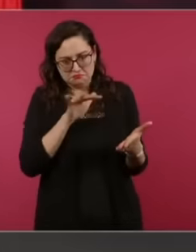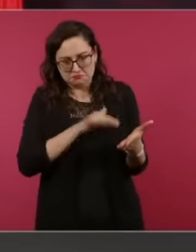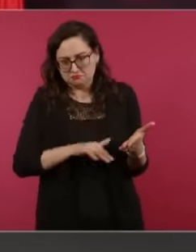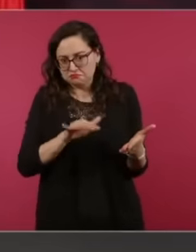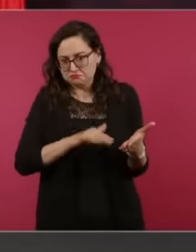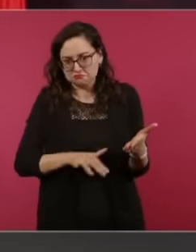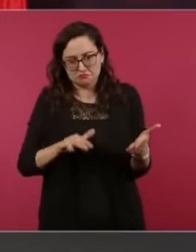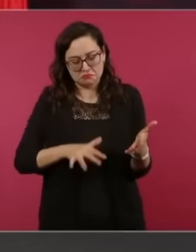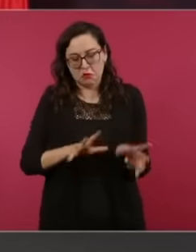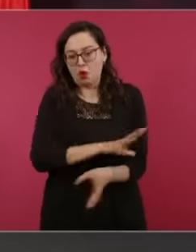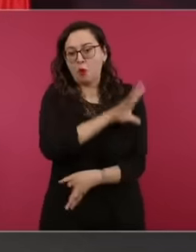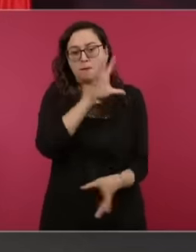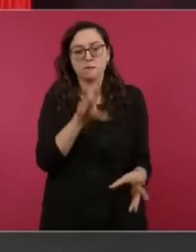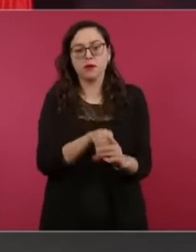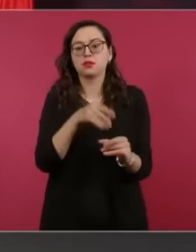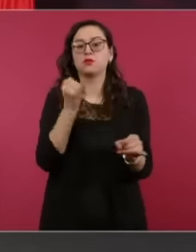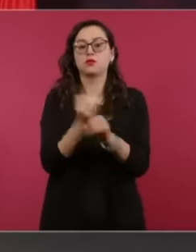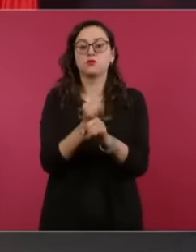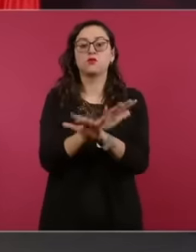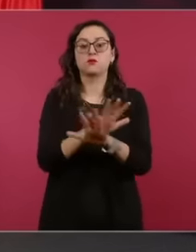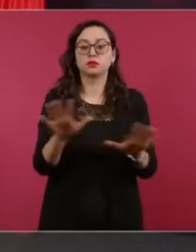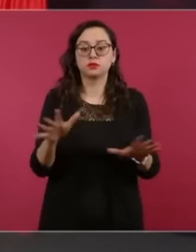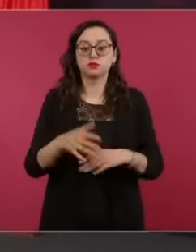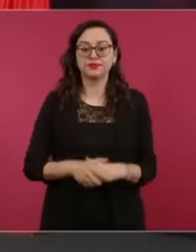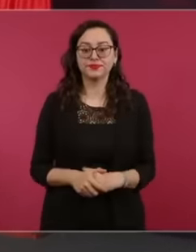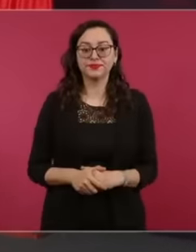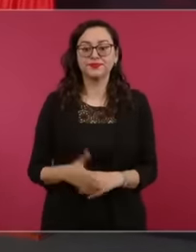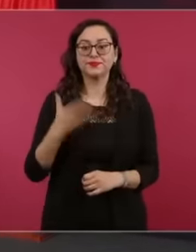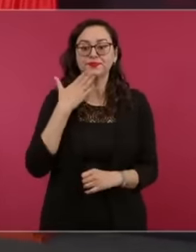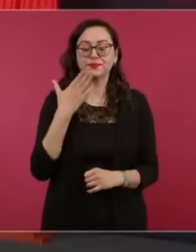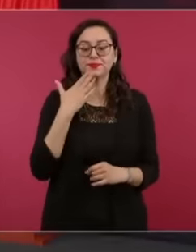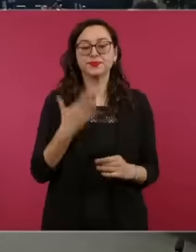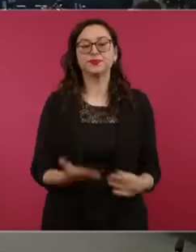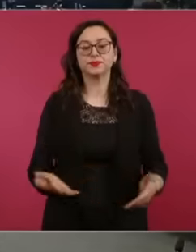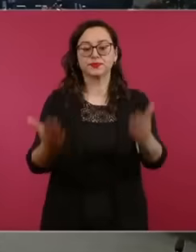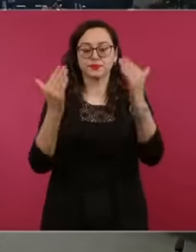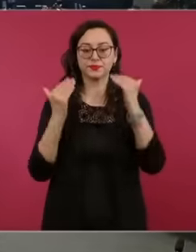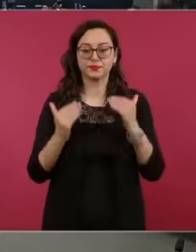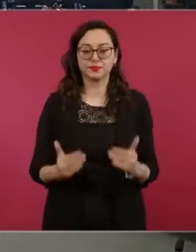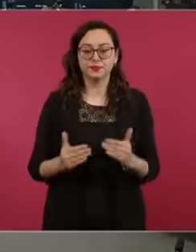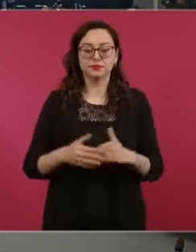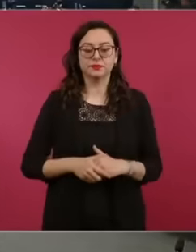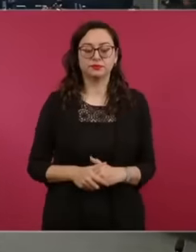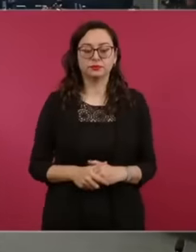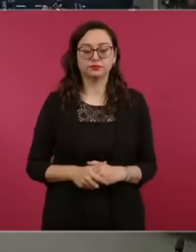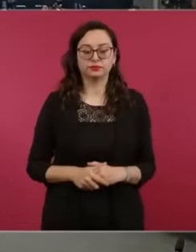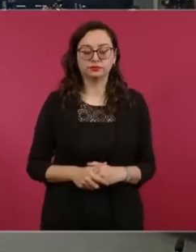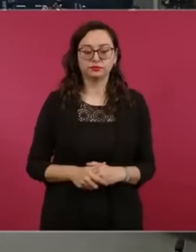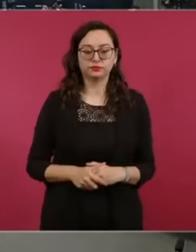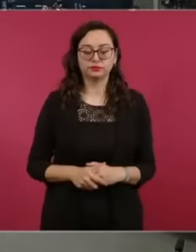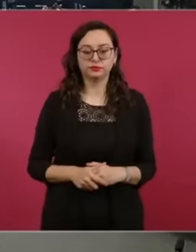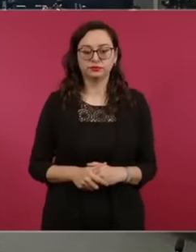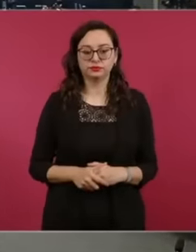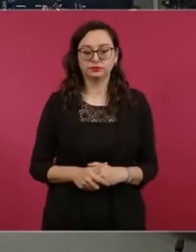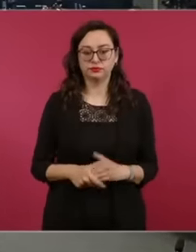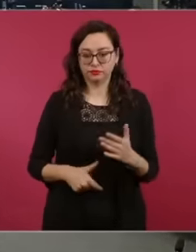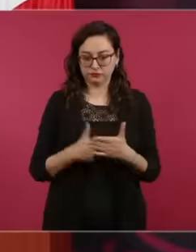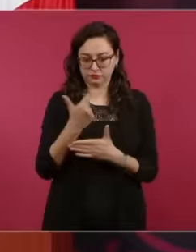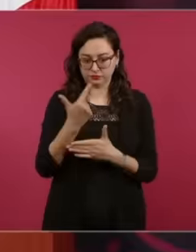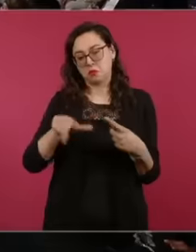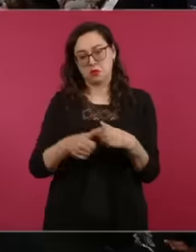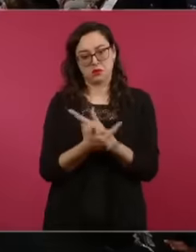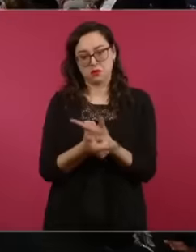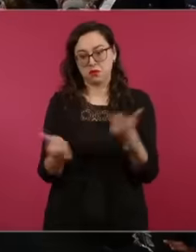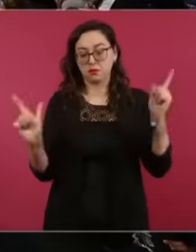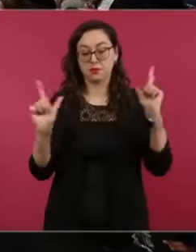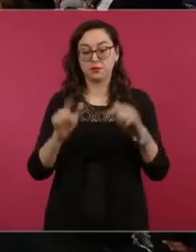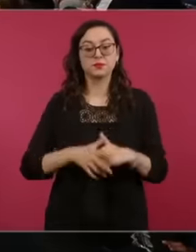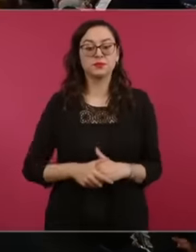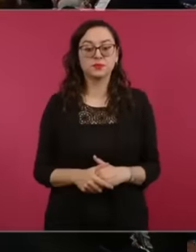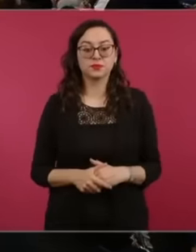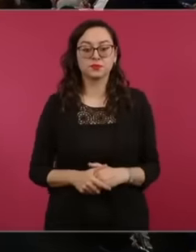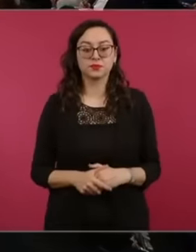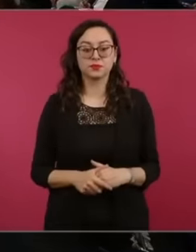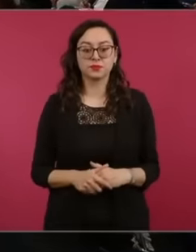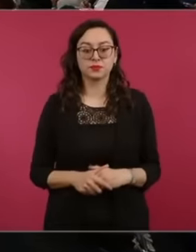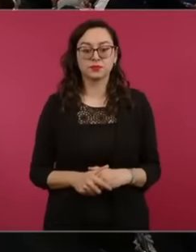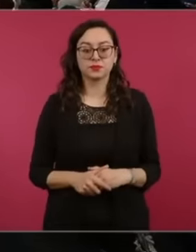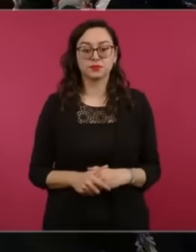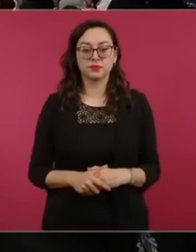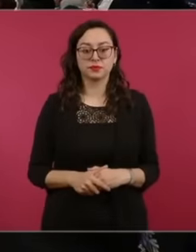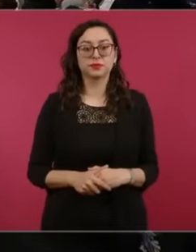elements very well, we have this l Carlos Guzmán on this side president Carlos Guzmán of